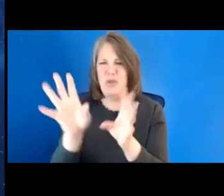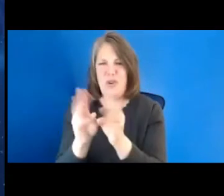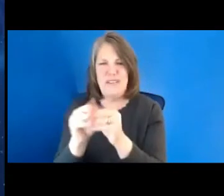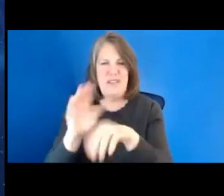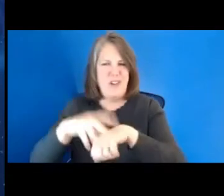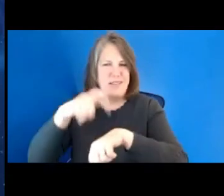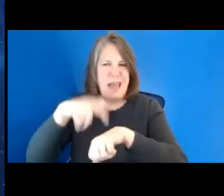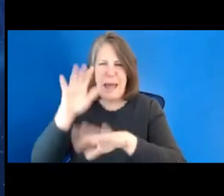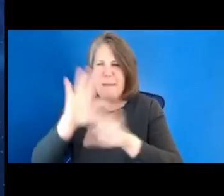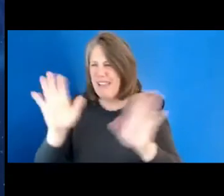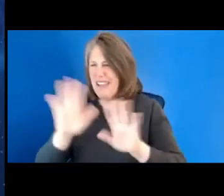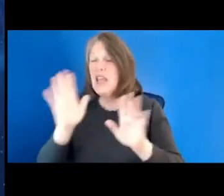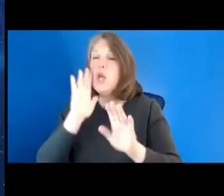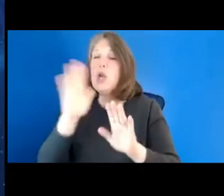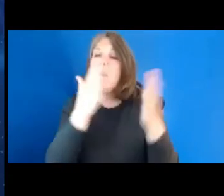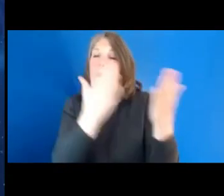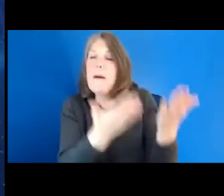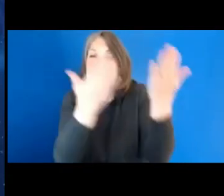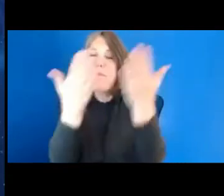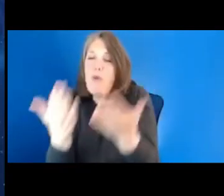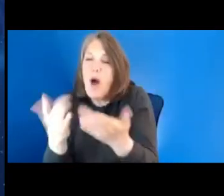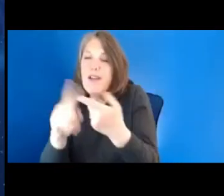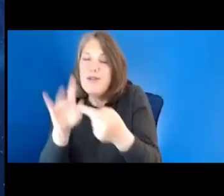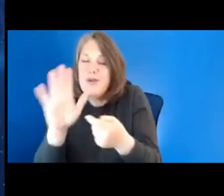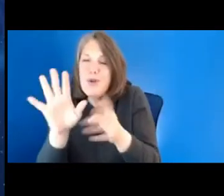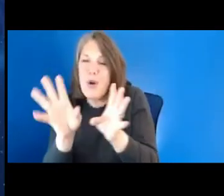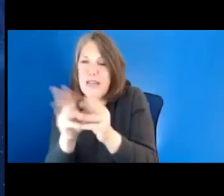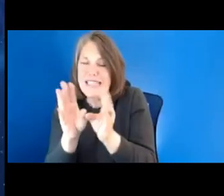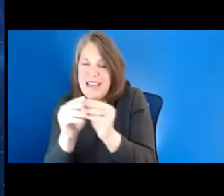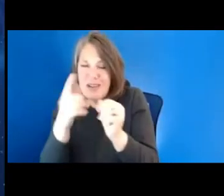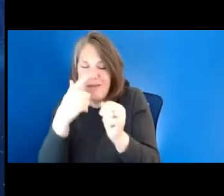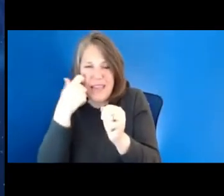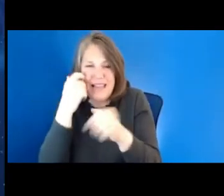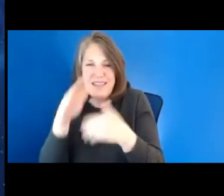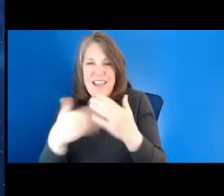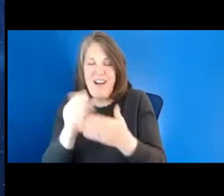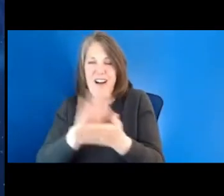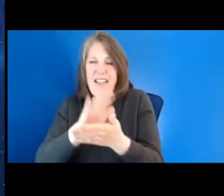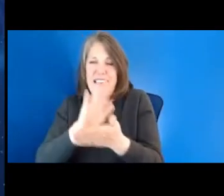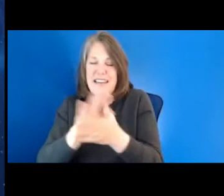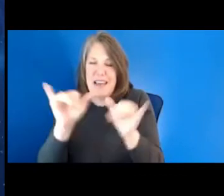17:20:02 You will be brought to your session, because the all academic system is talking